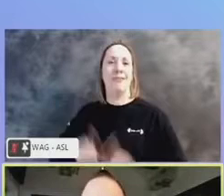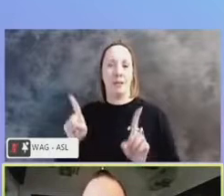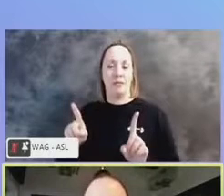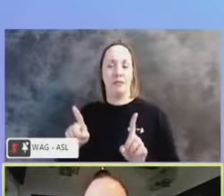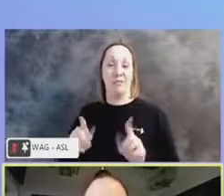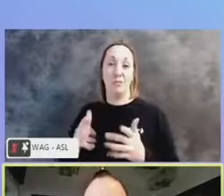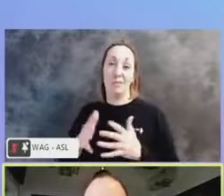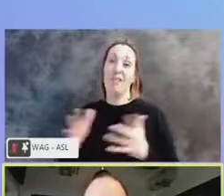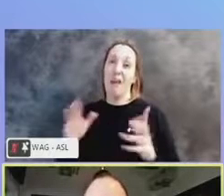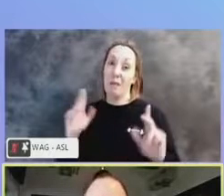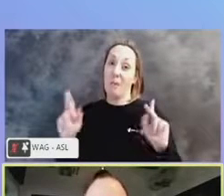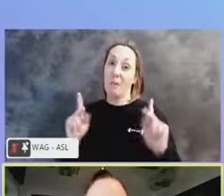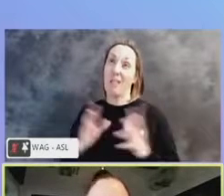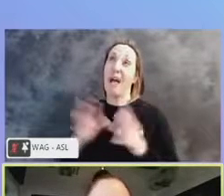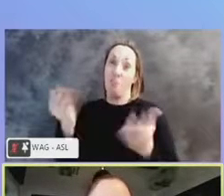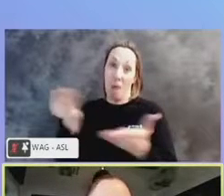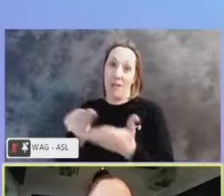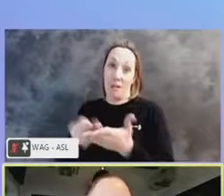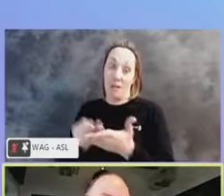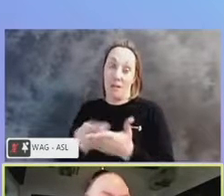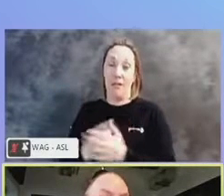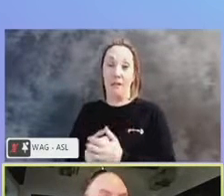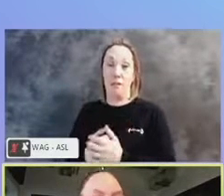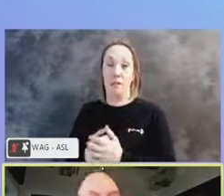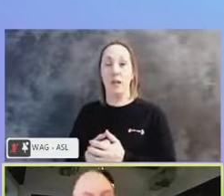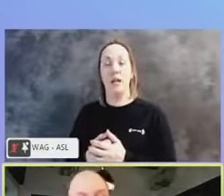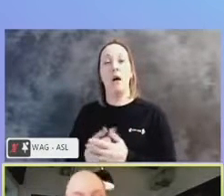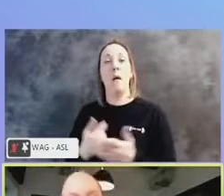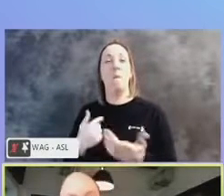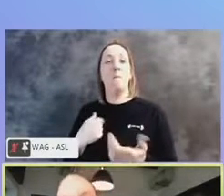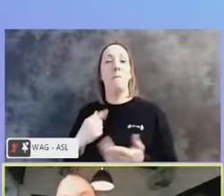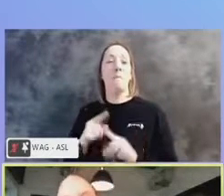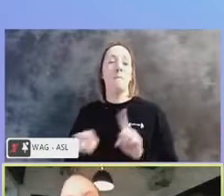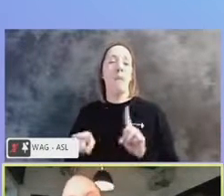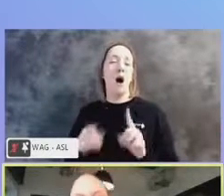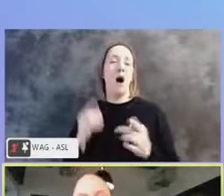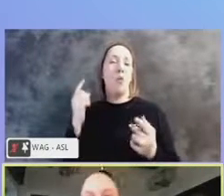rich Donovan called unleashed different. So a sizable